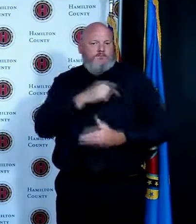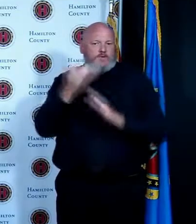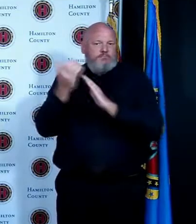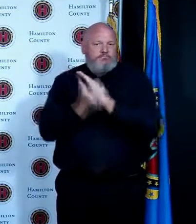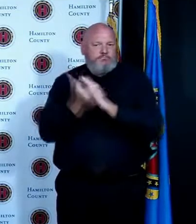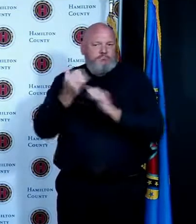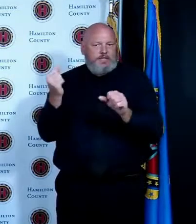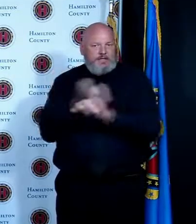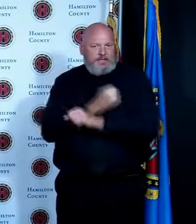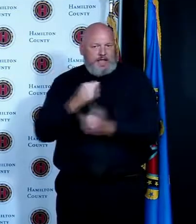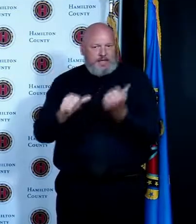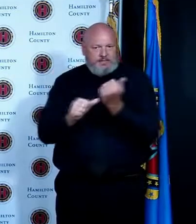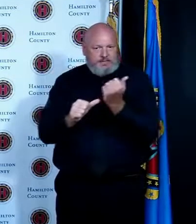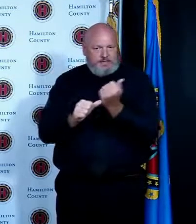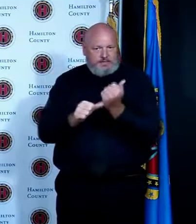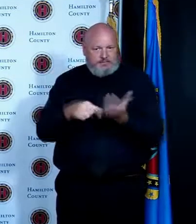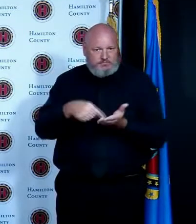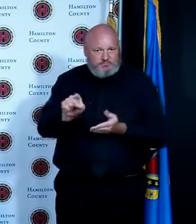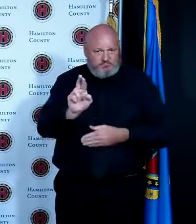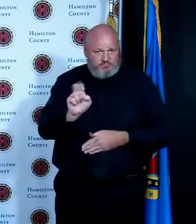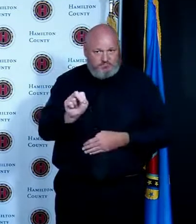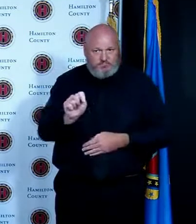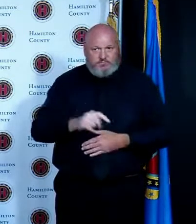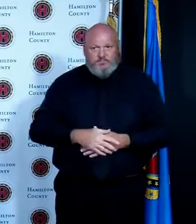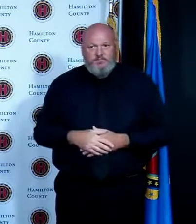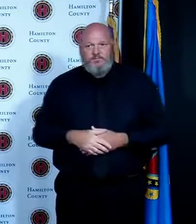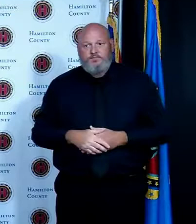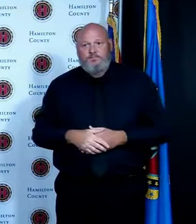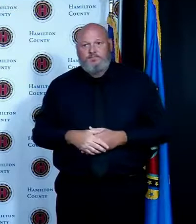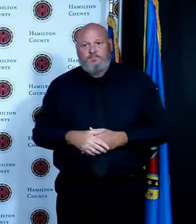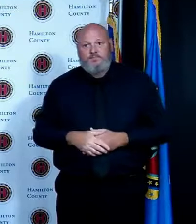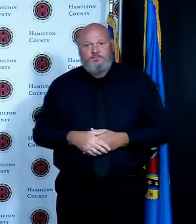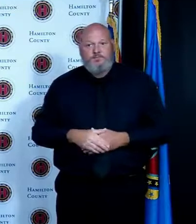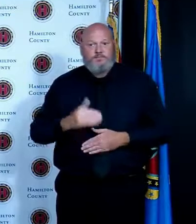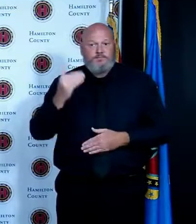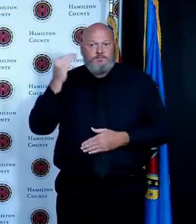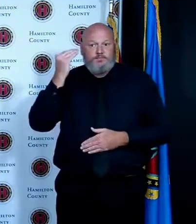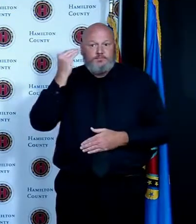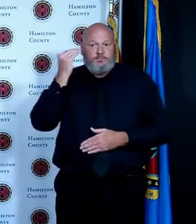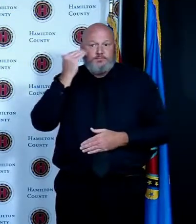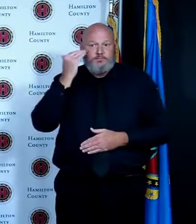area medium income and I had a chart I'll try to find that's not